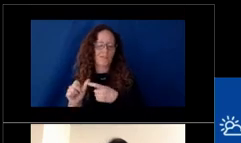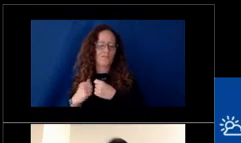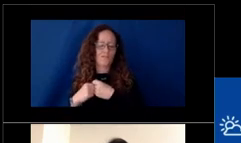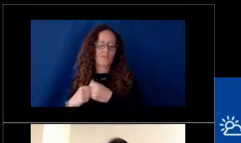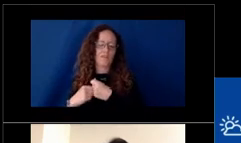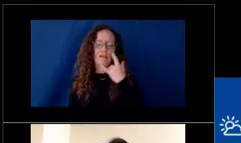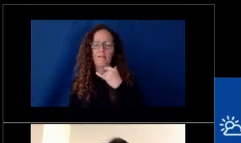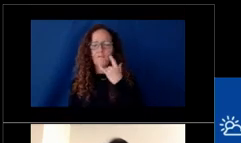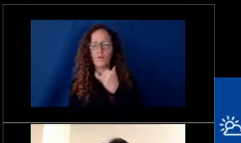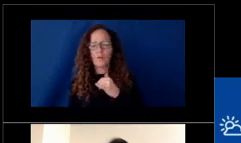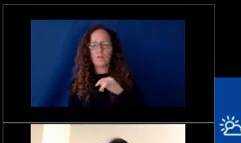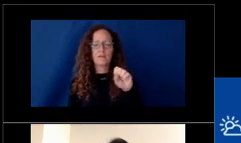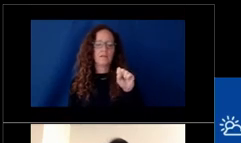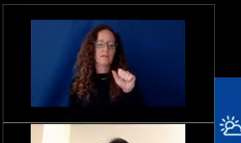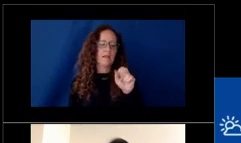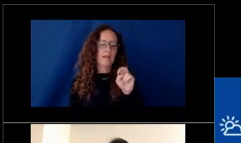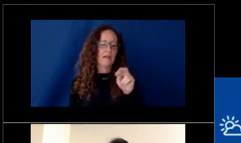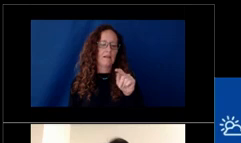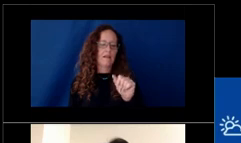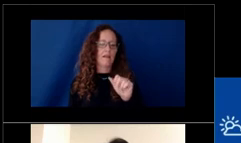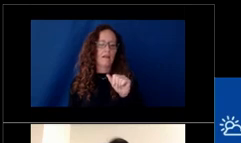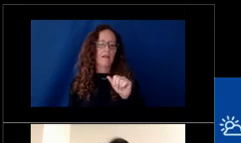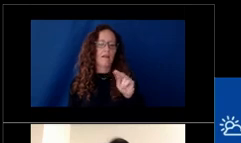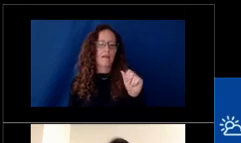Santa Ana events typically happen in September and October. So,